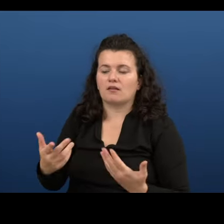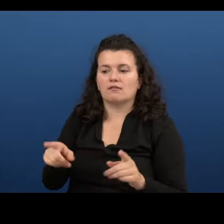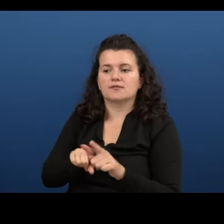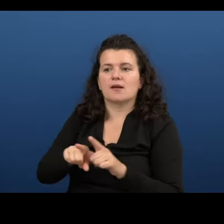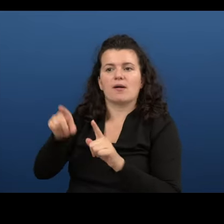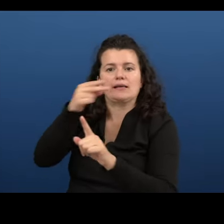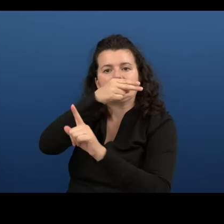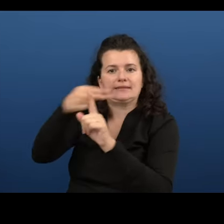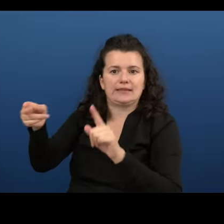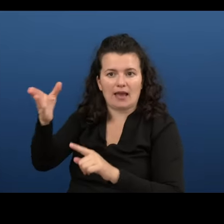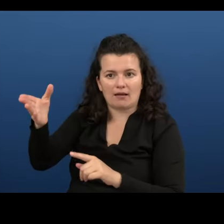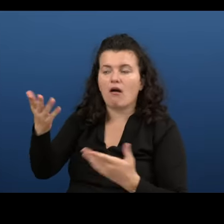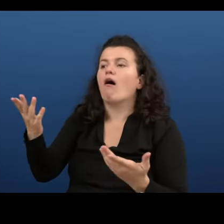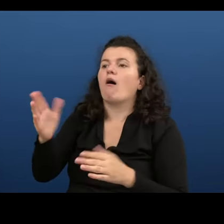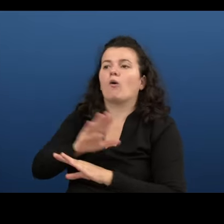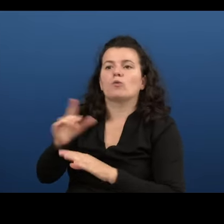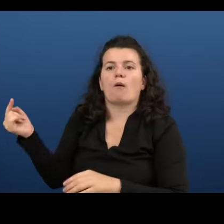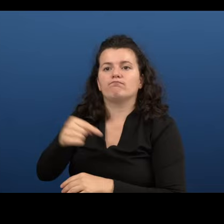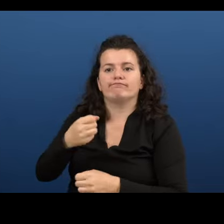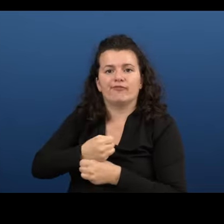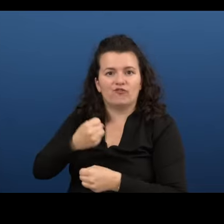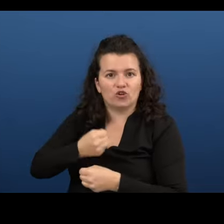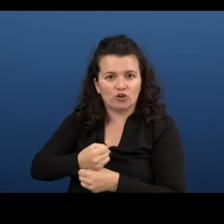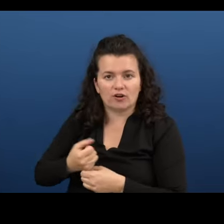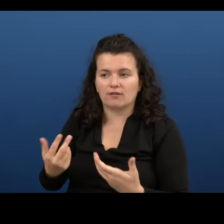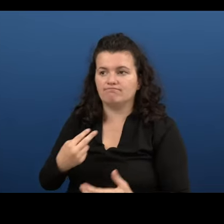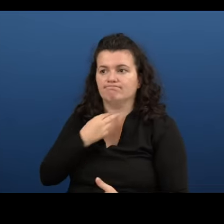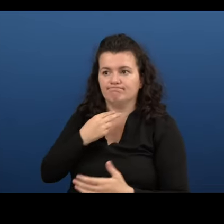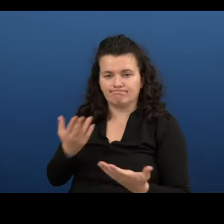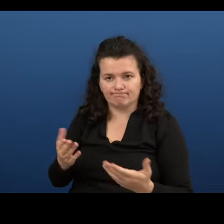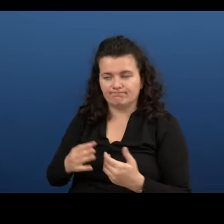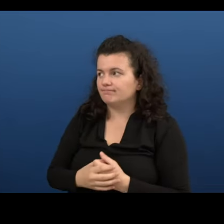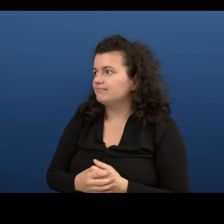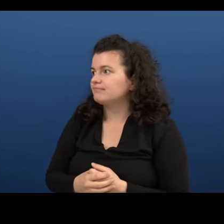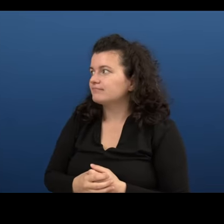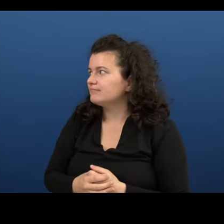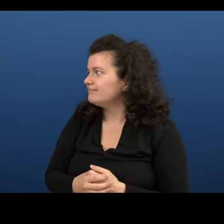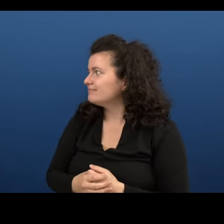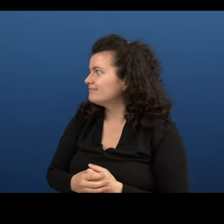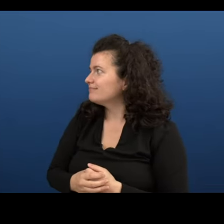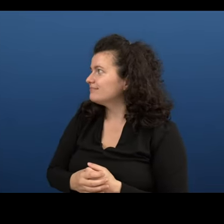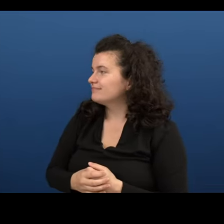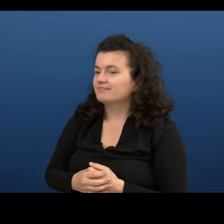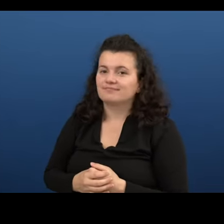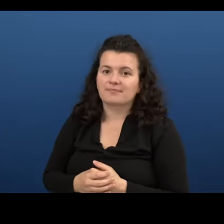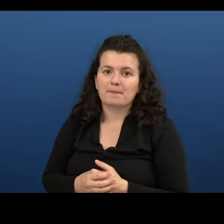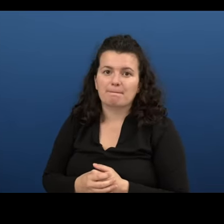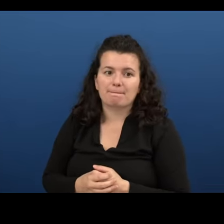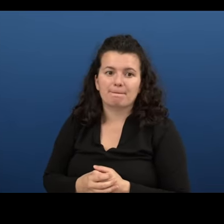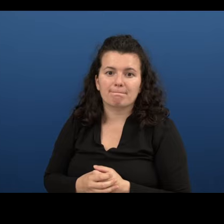the labor market, they're entering the labor market too little or no skills from the formal